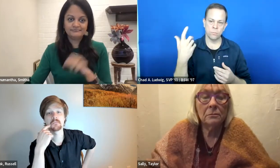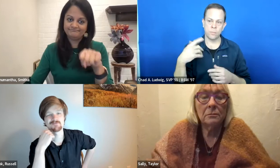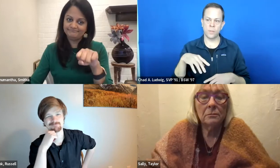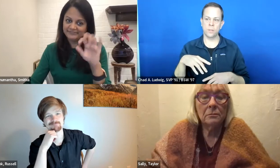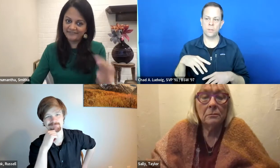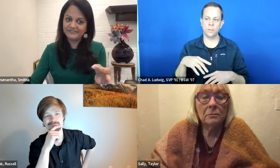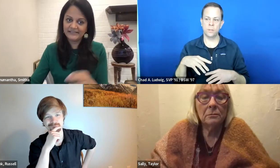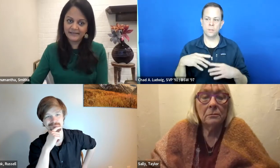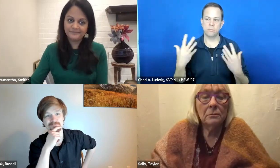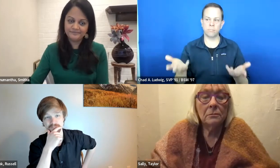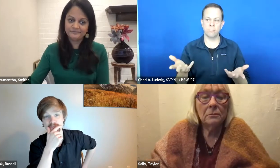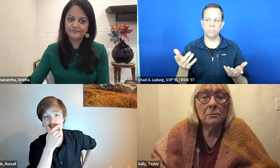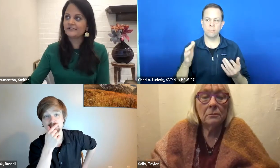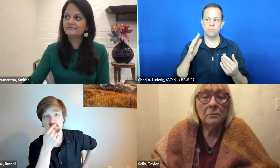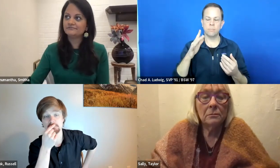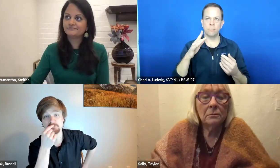because resources are scarce, as we all know.